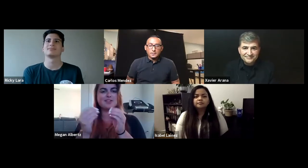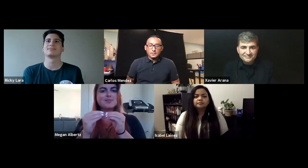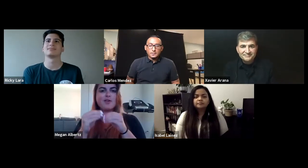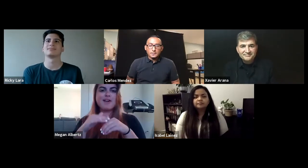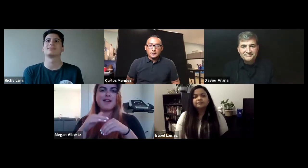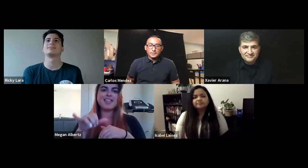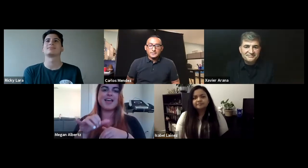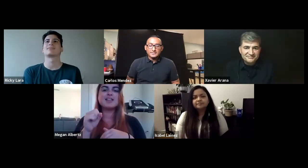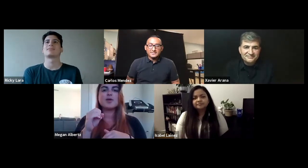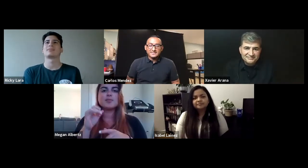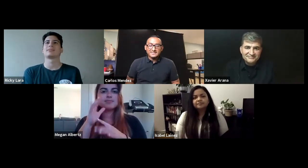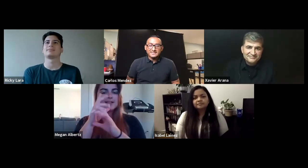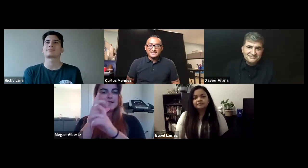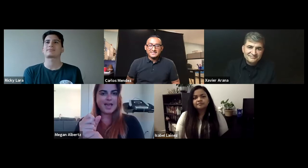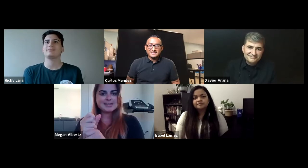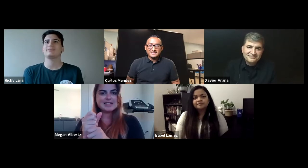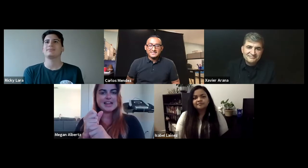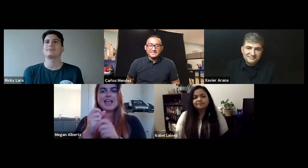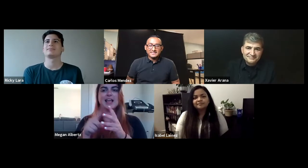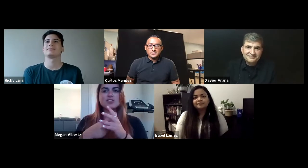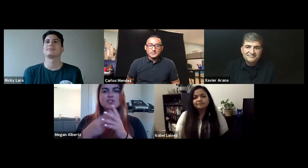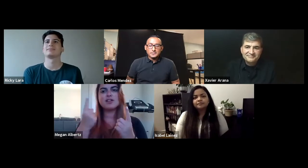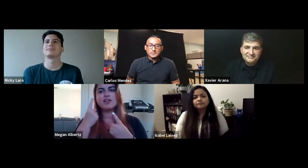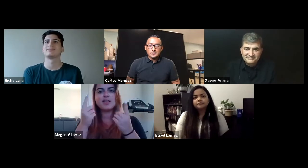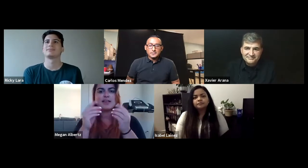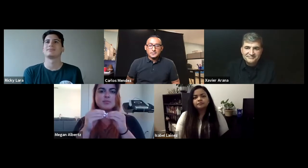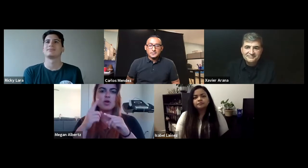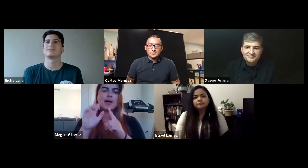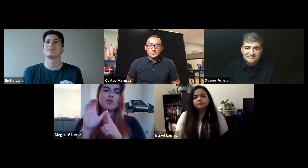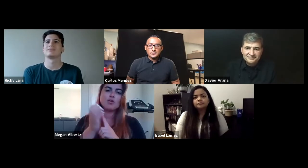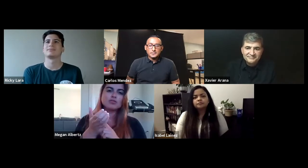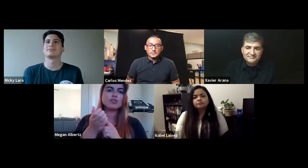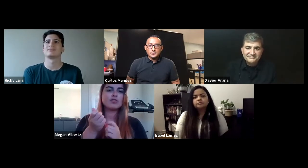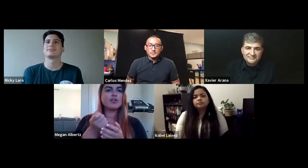you have different languages, and including that, I think that's very fascinating.